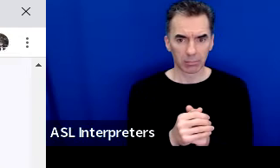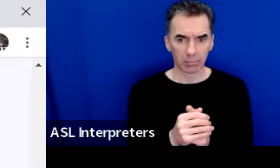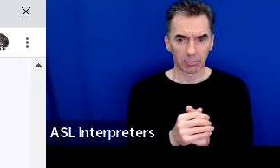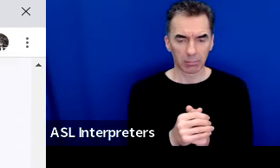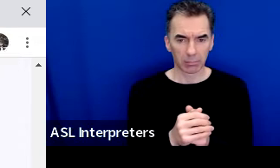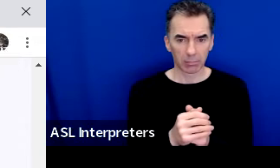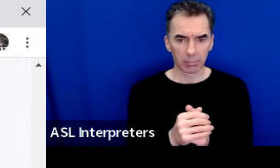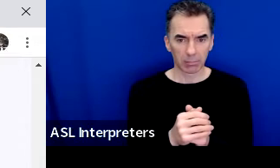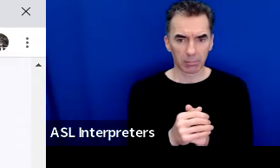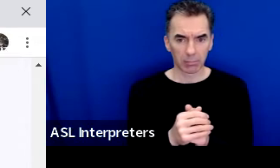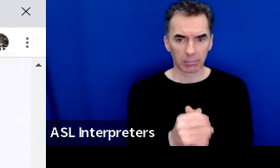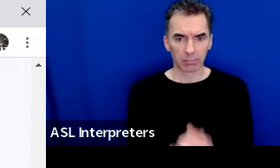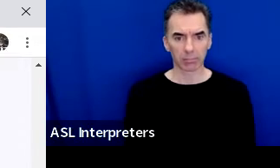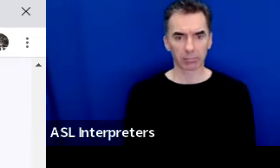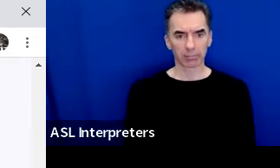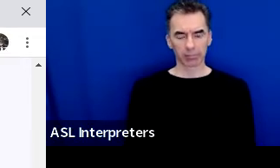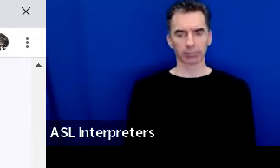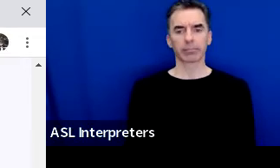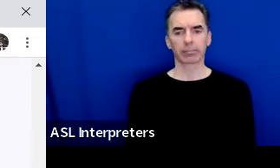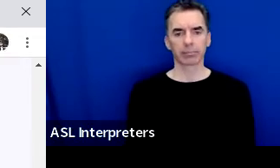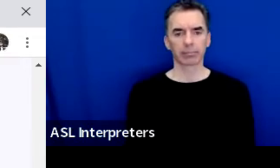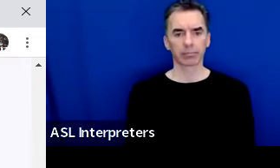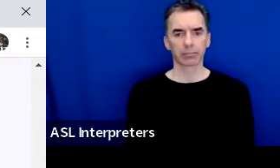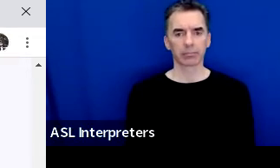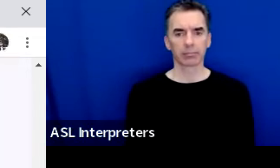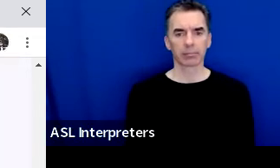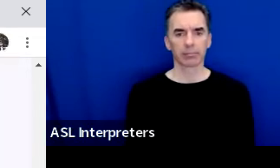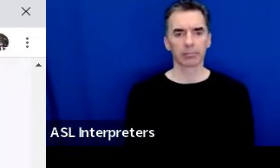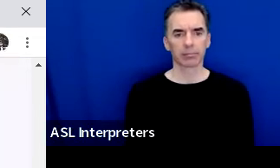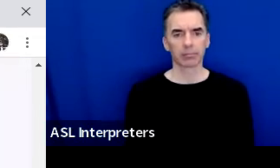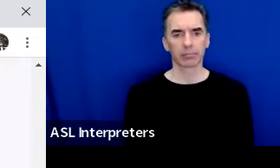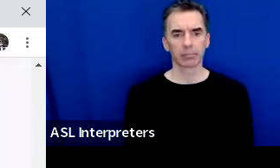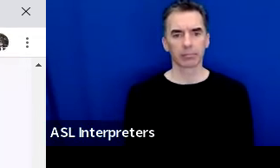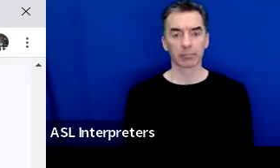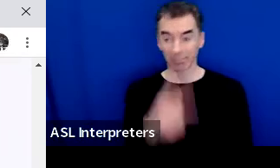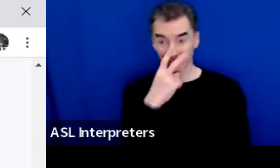And check this out. These are all problems about correlation.